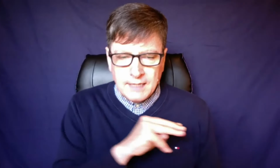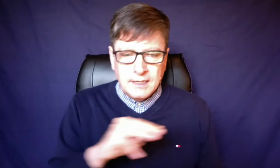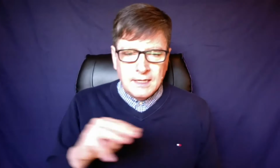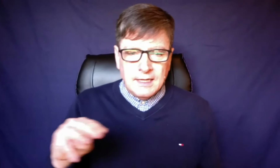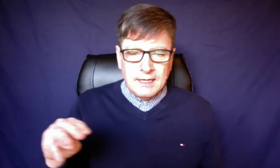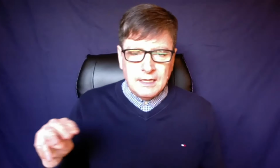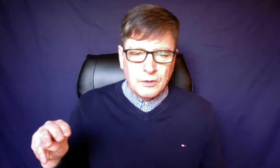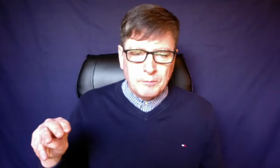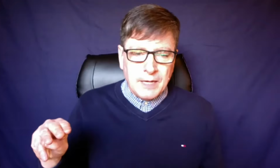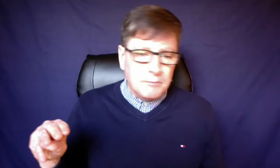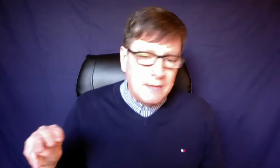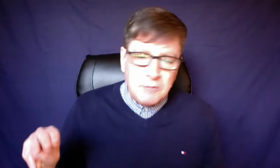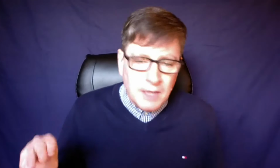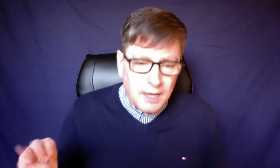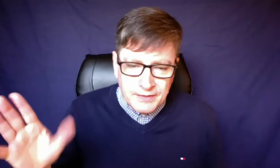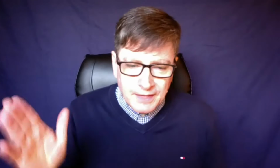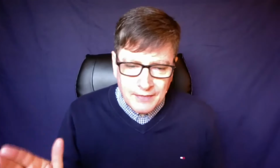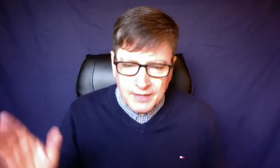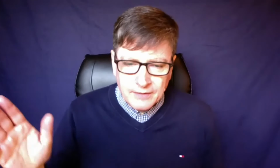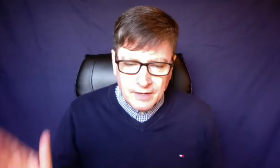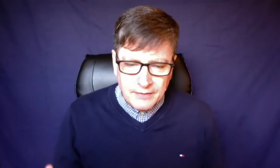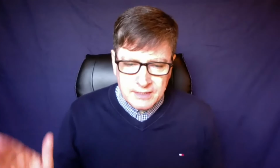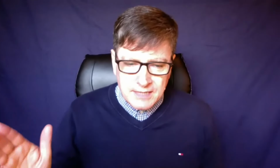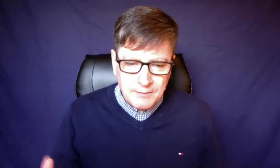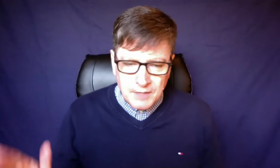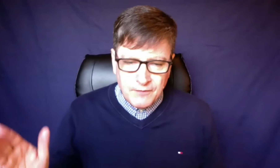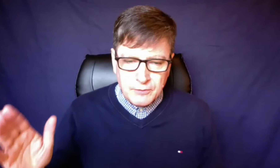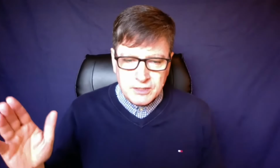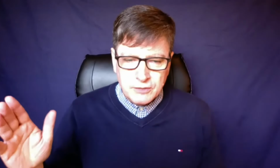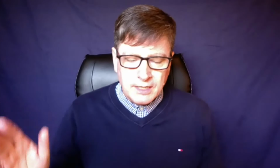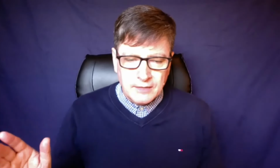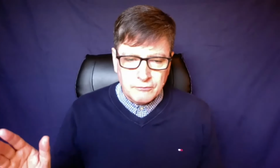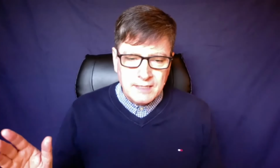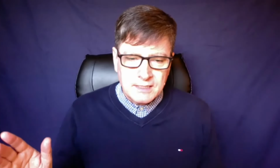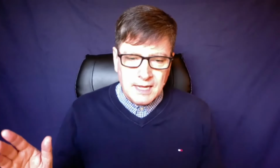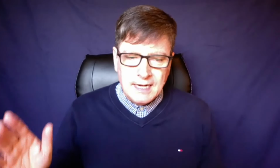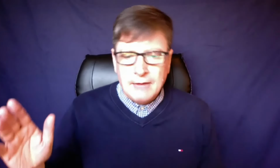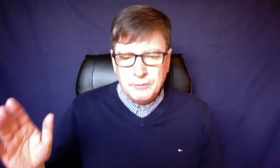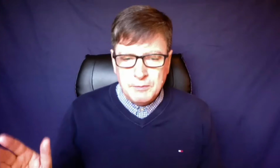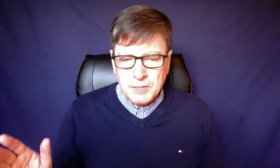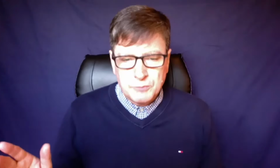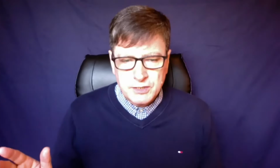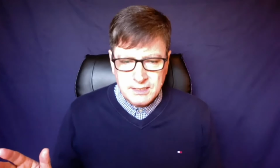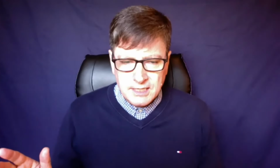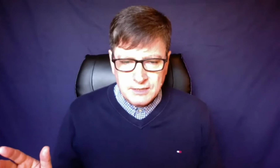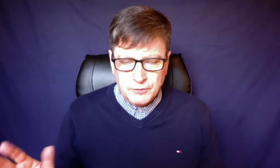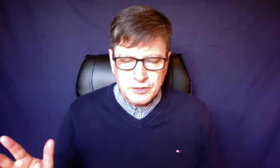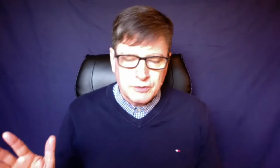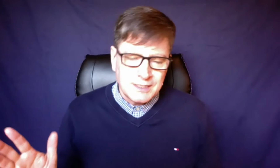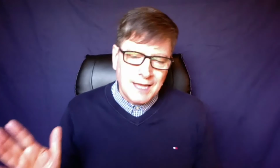cross midline it may be harder to get the location right and so get that letter M right. But maybe on the